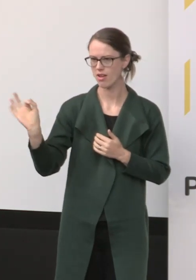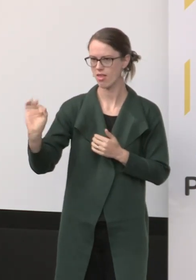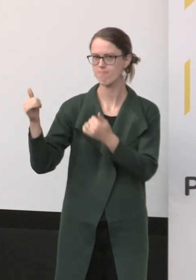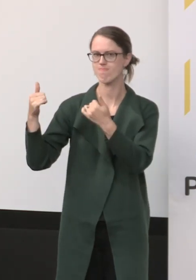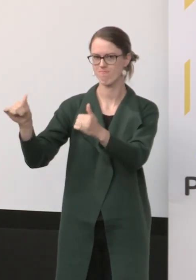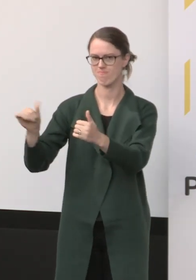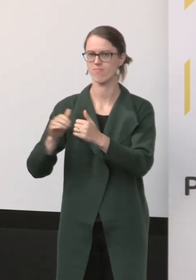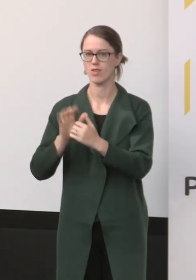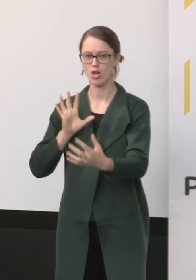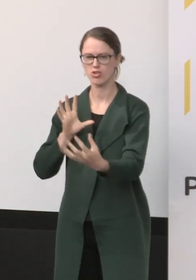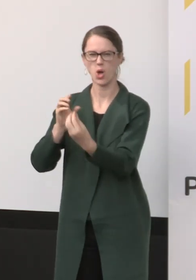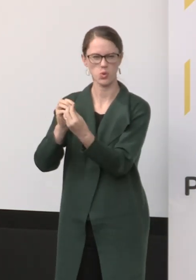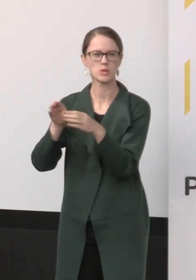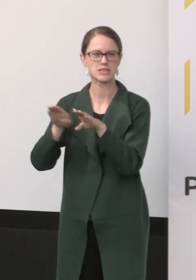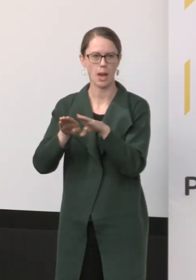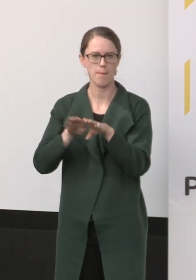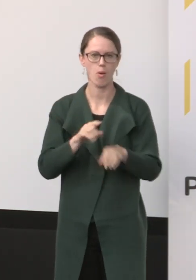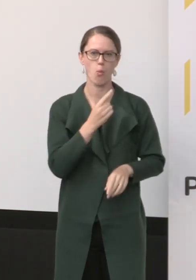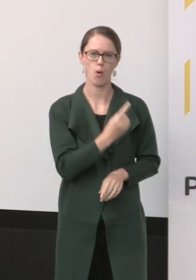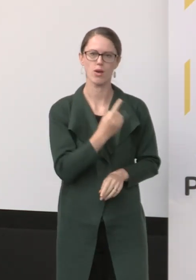to report in New Zealand - our